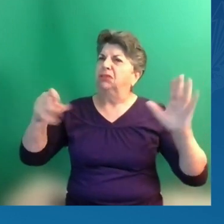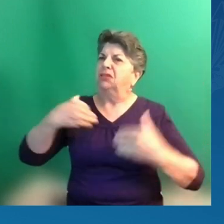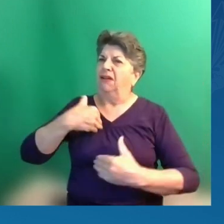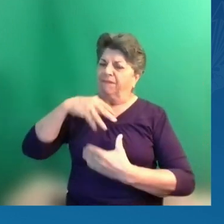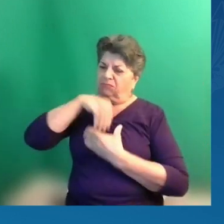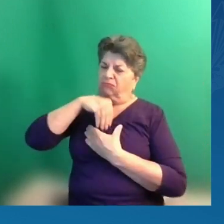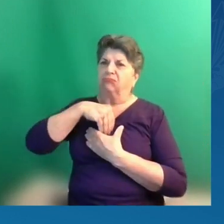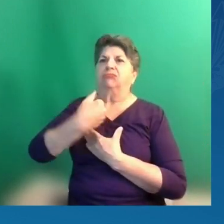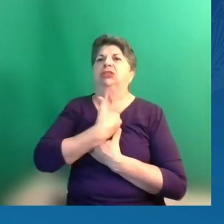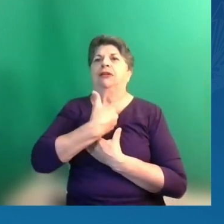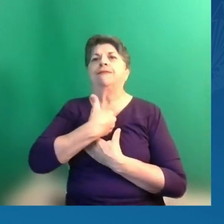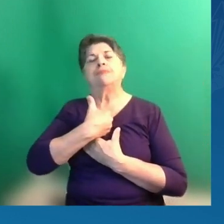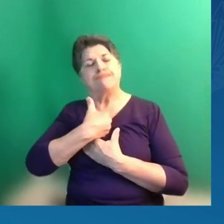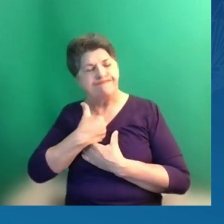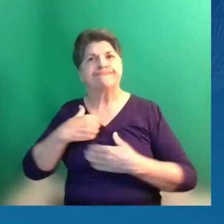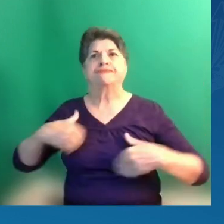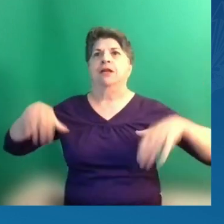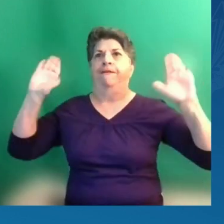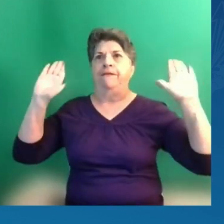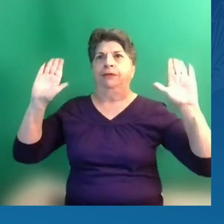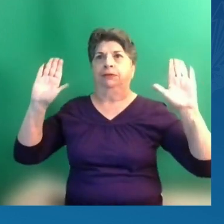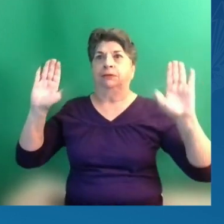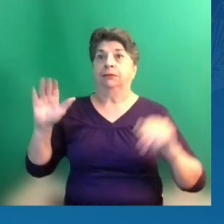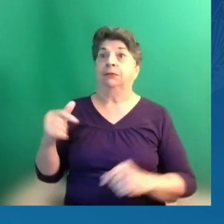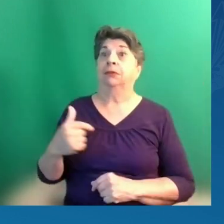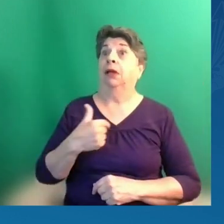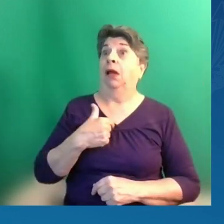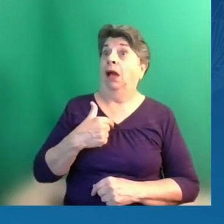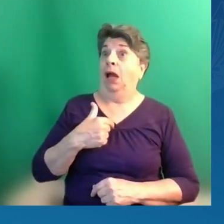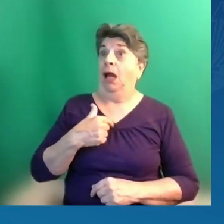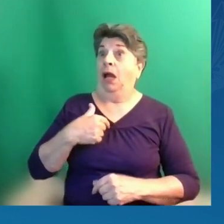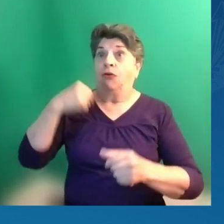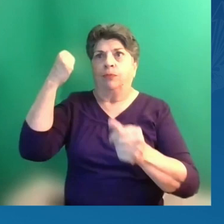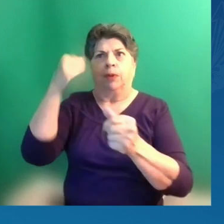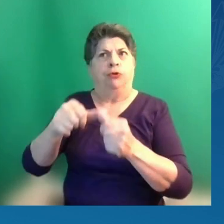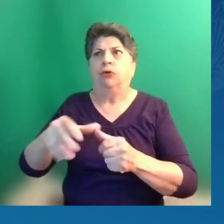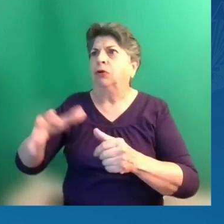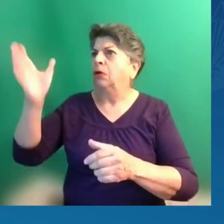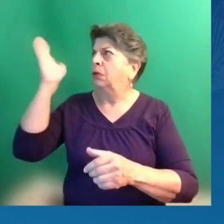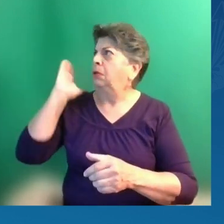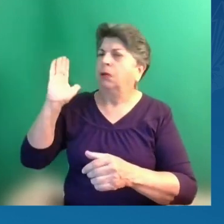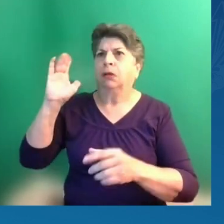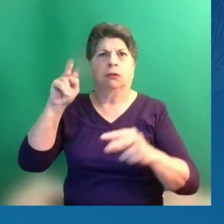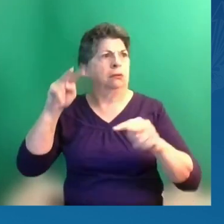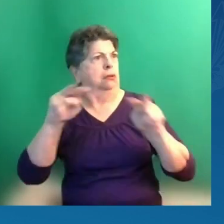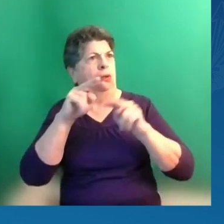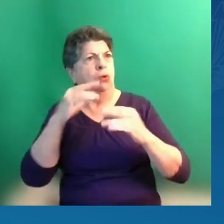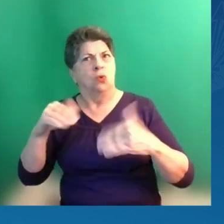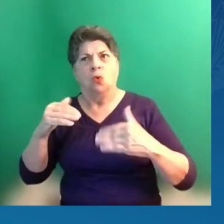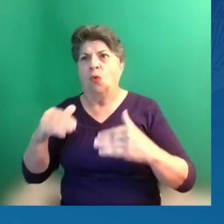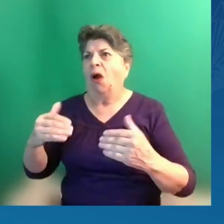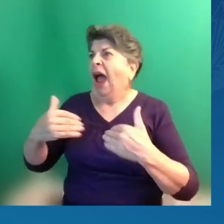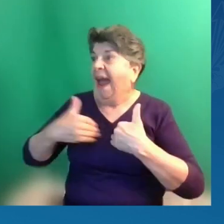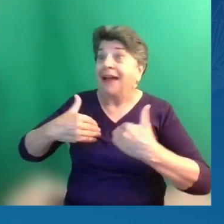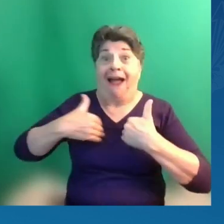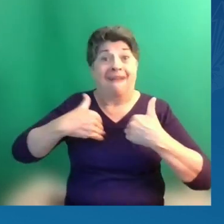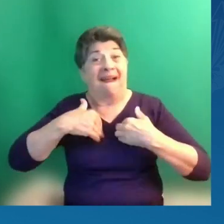how our access to a resource so basic and essential as water, how that could become so uncertain